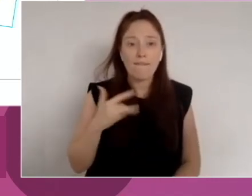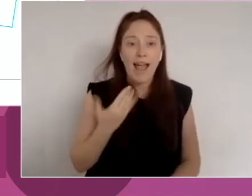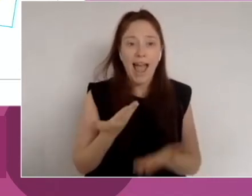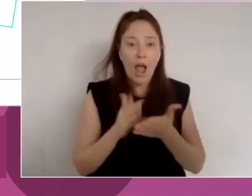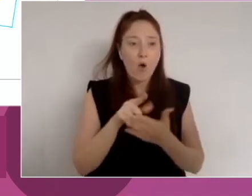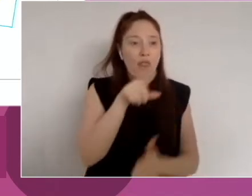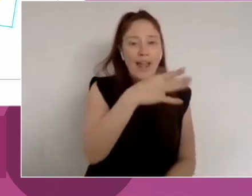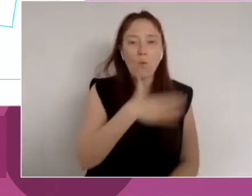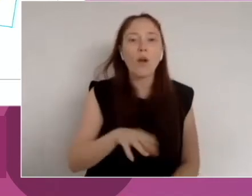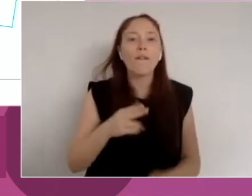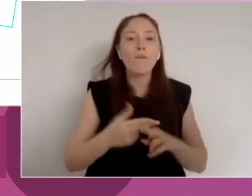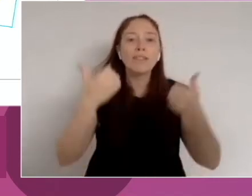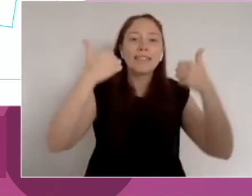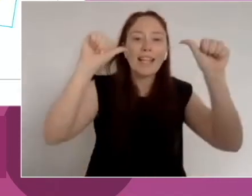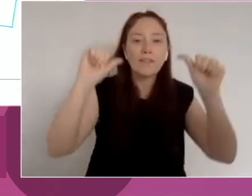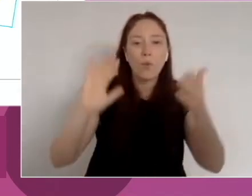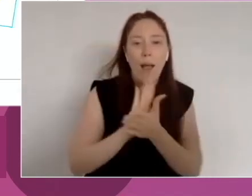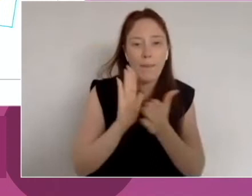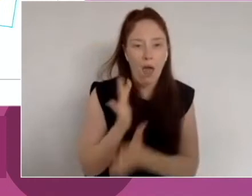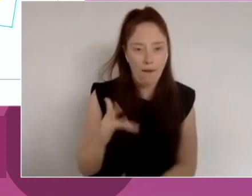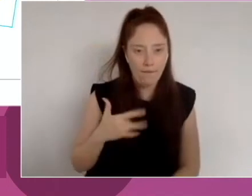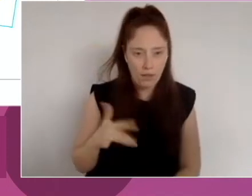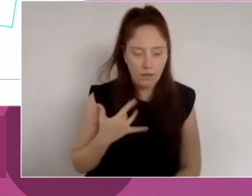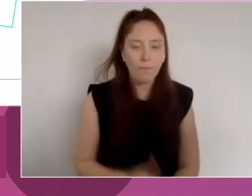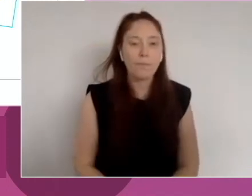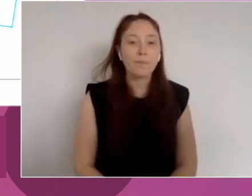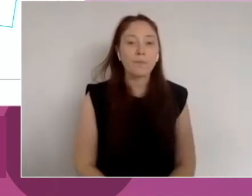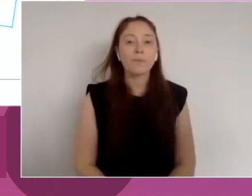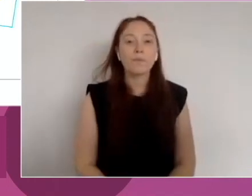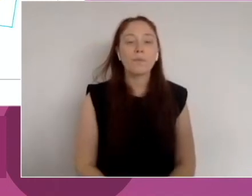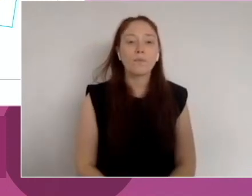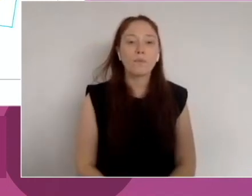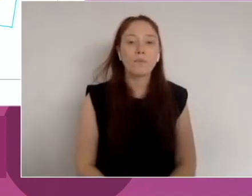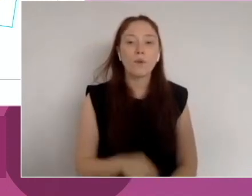And in order to do that, we actually come to a point where we quickly recognise that